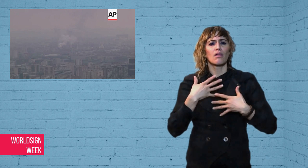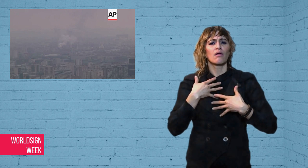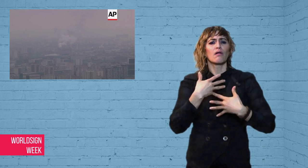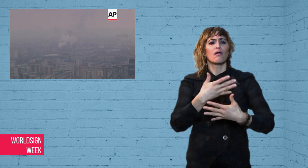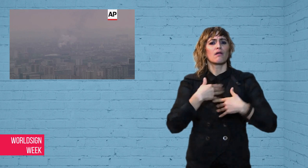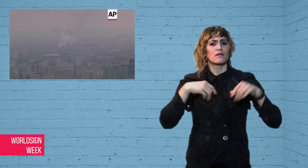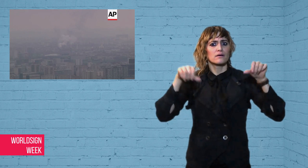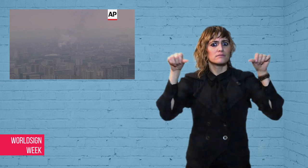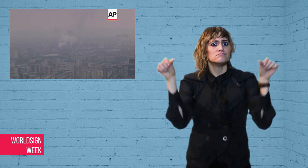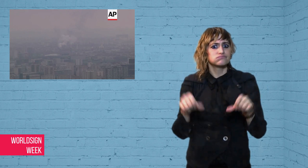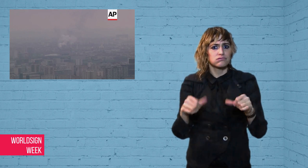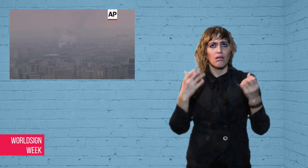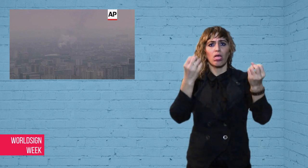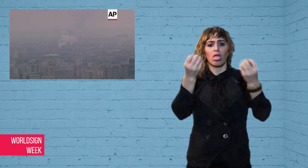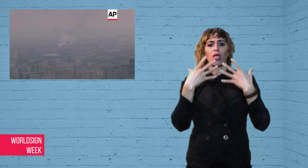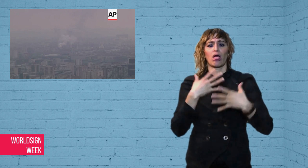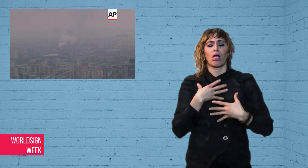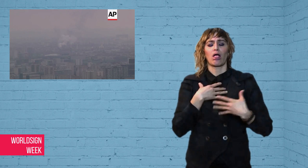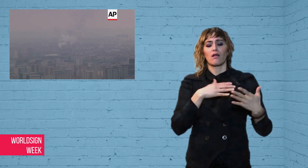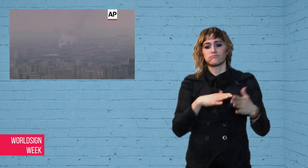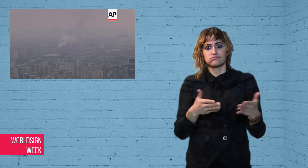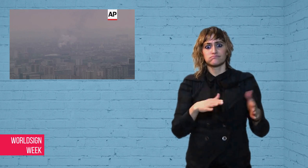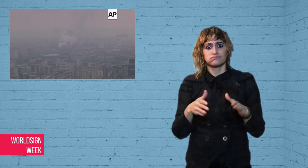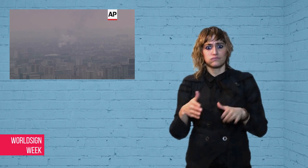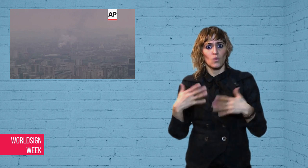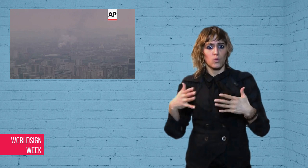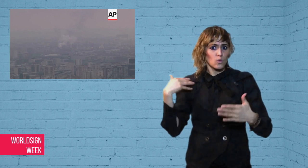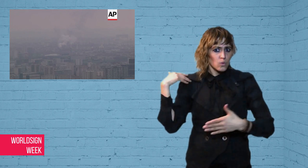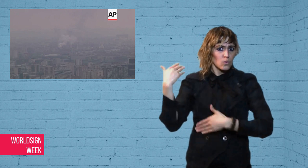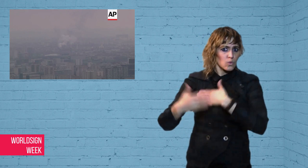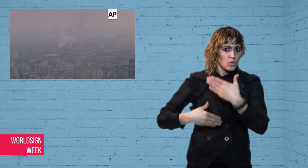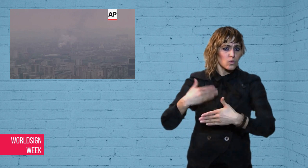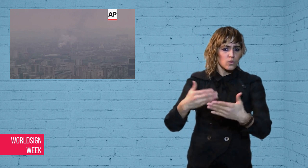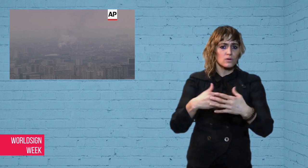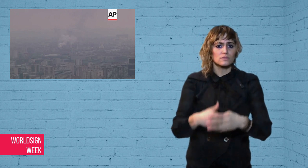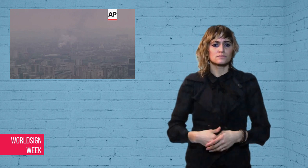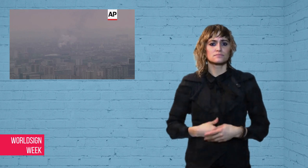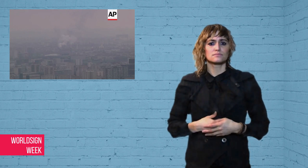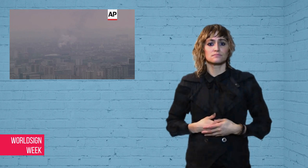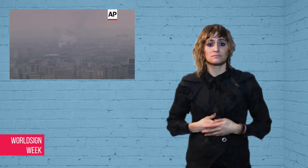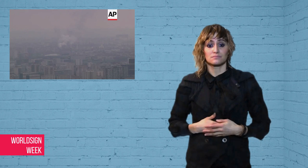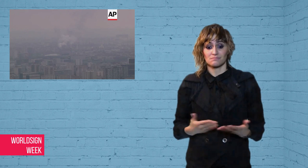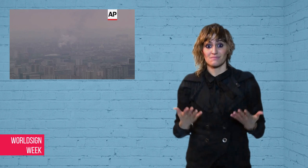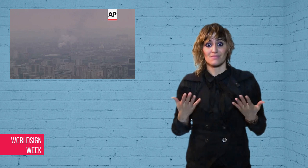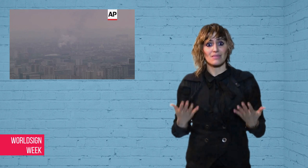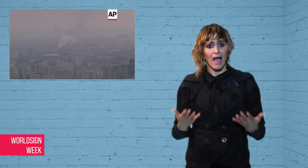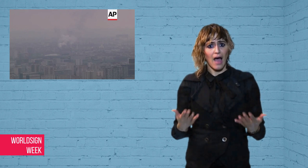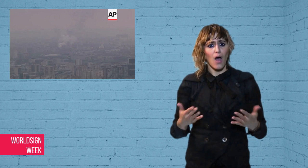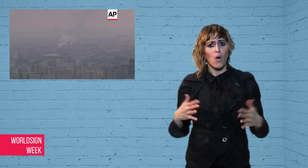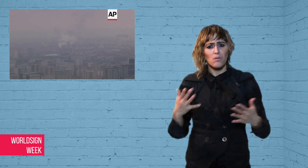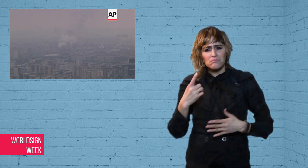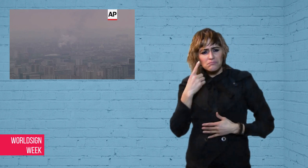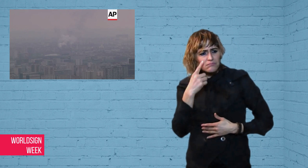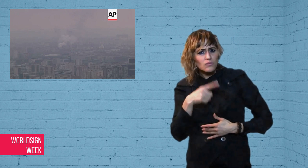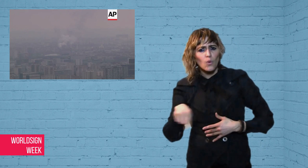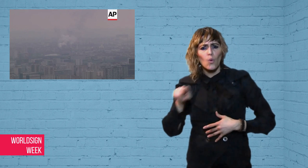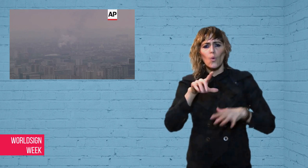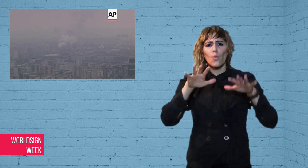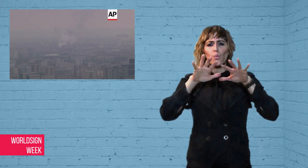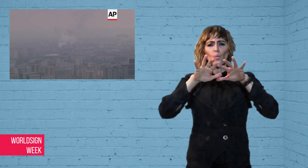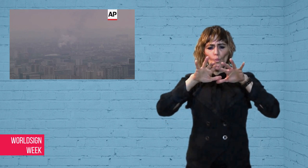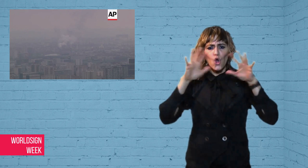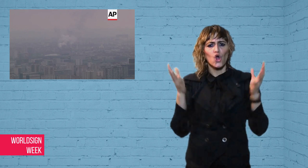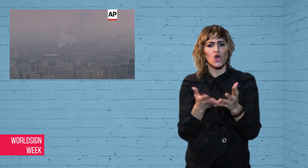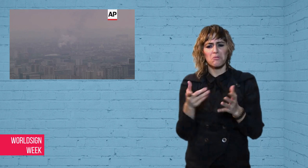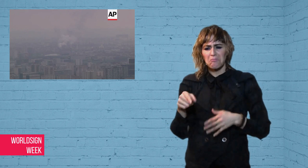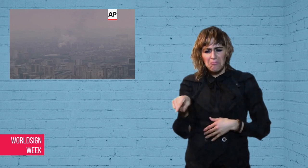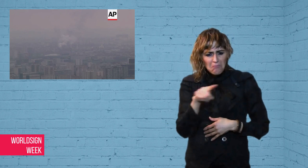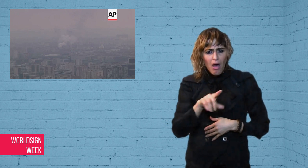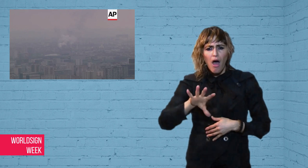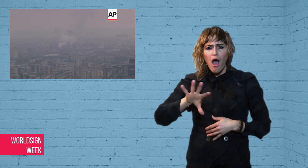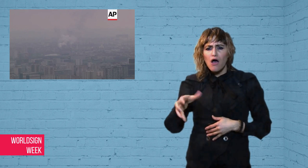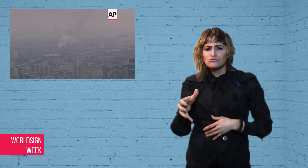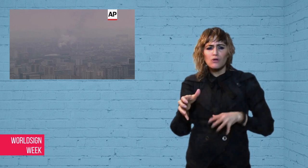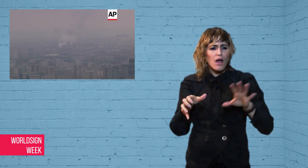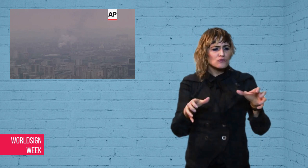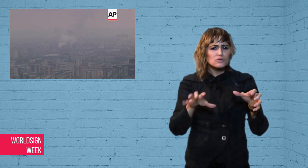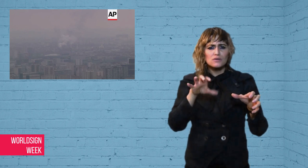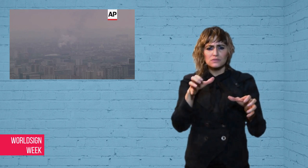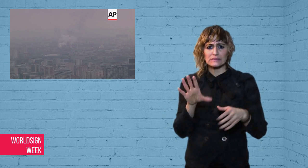7 million people die from air pollution every year.